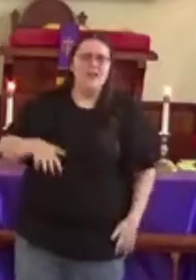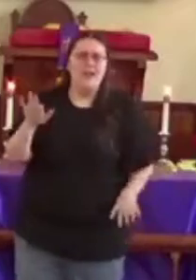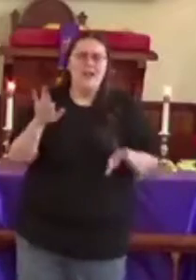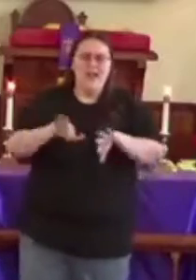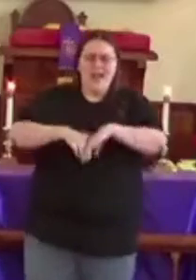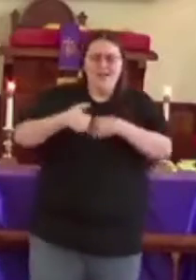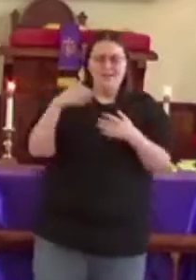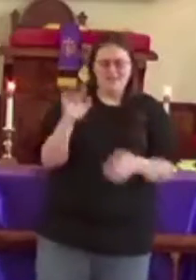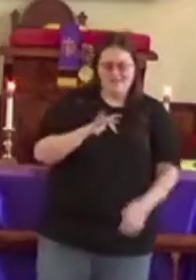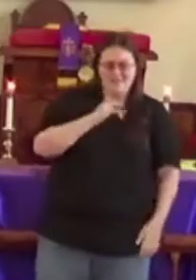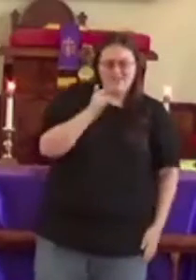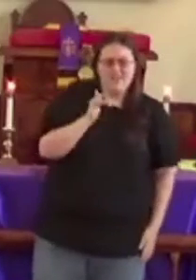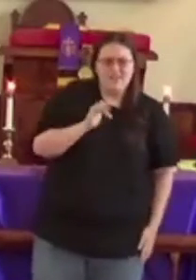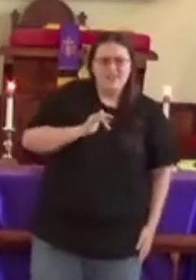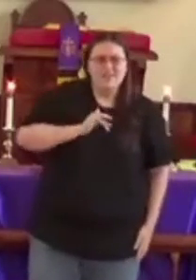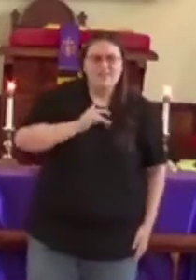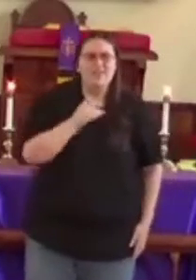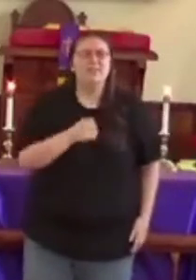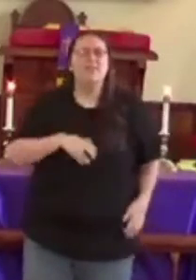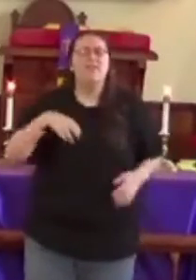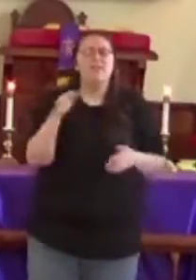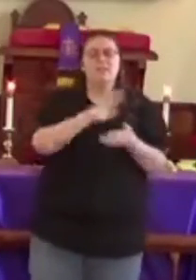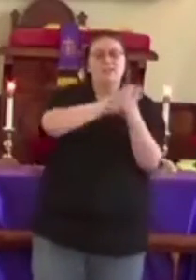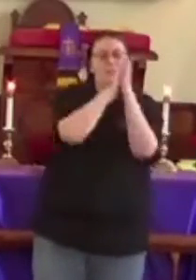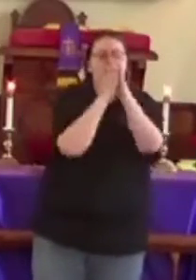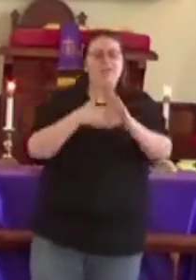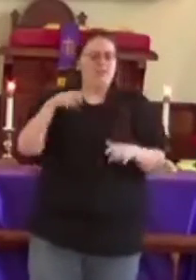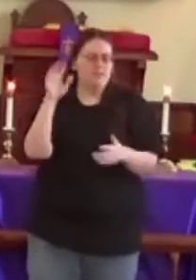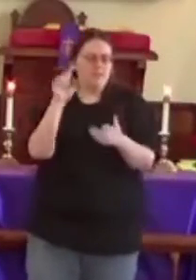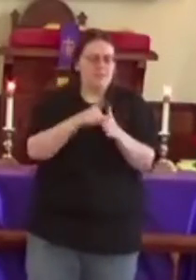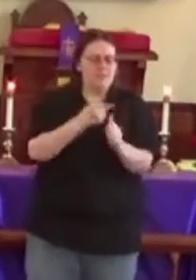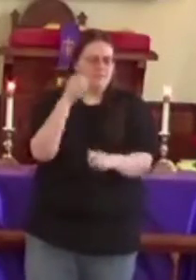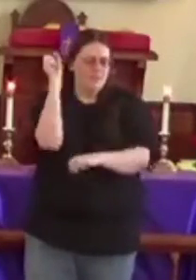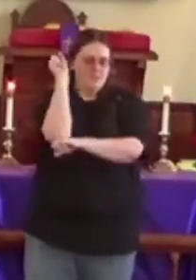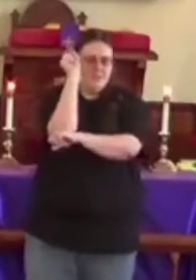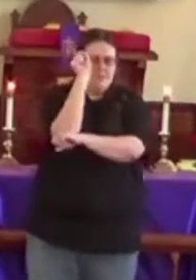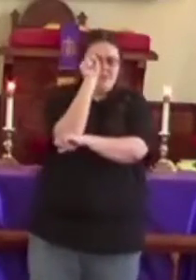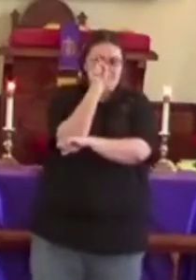How did it feel to be the first to bow